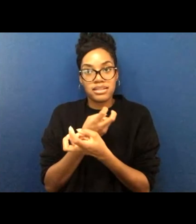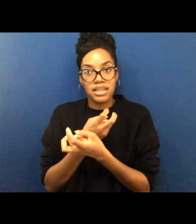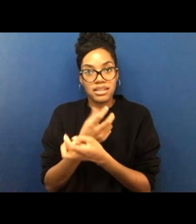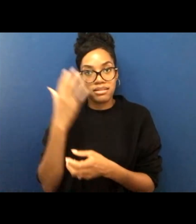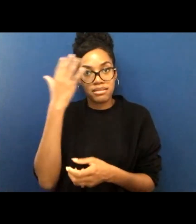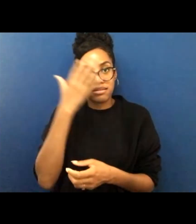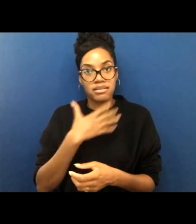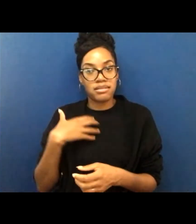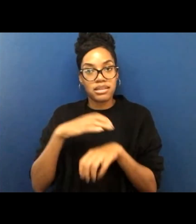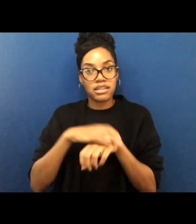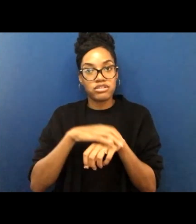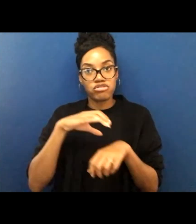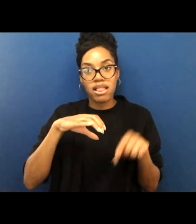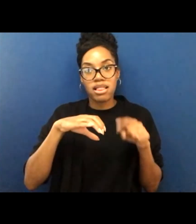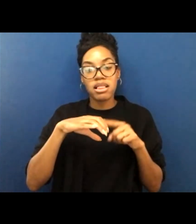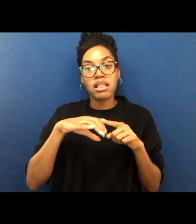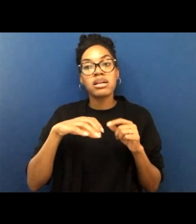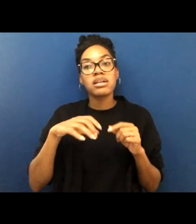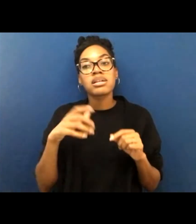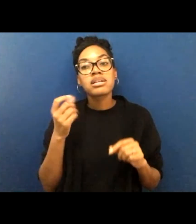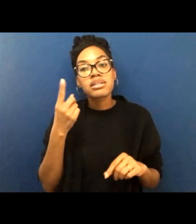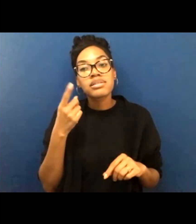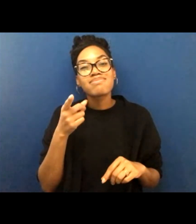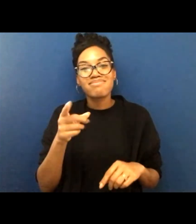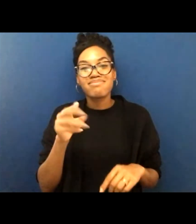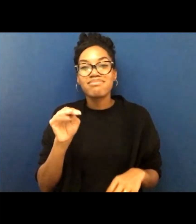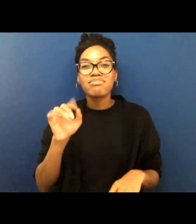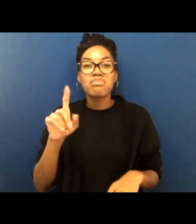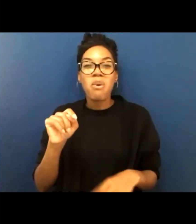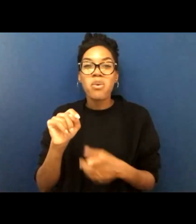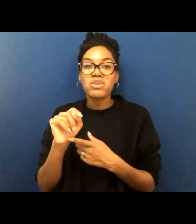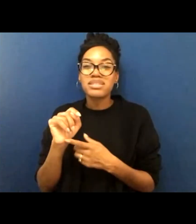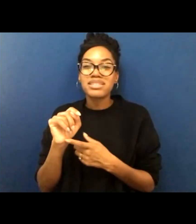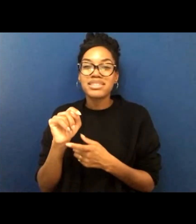that probably wouldn't work because crab molt, and you are partially right.